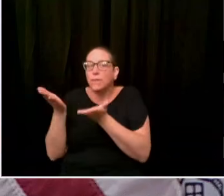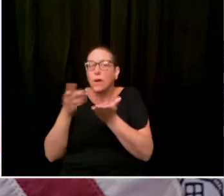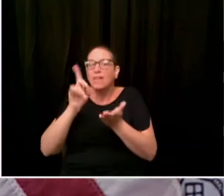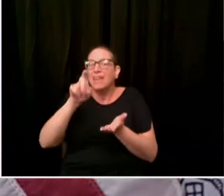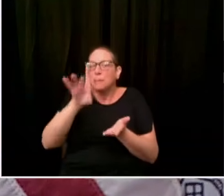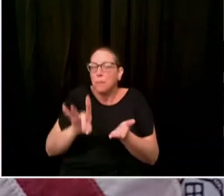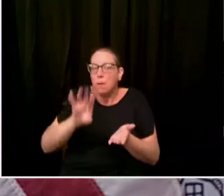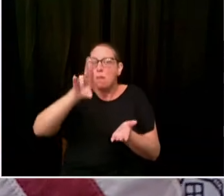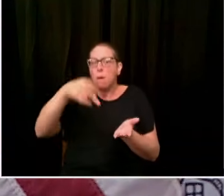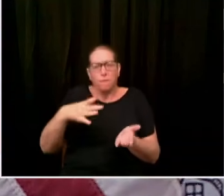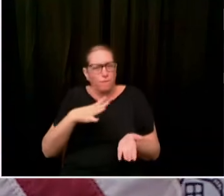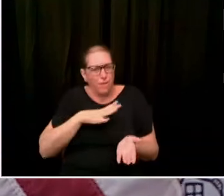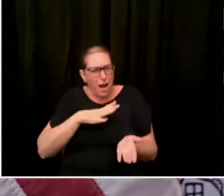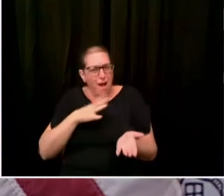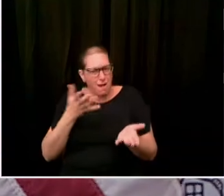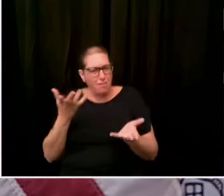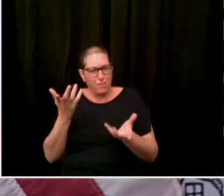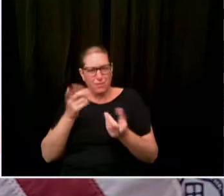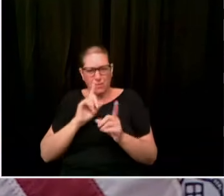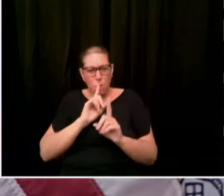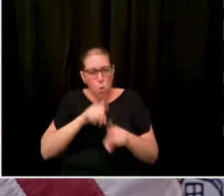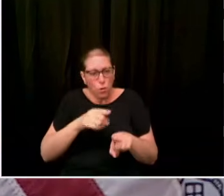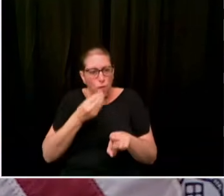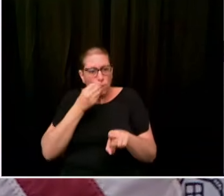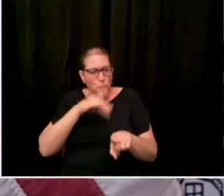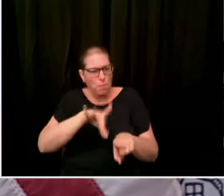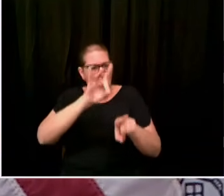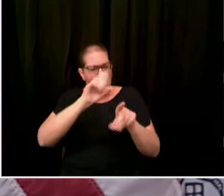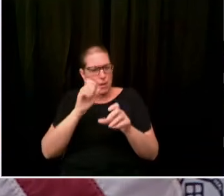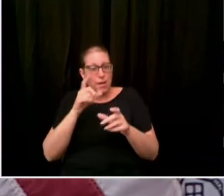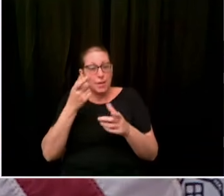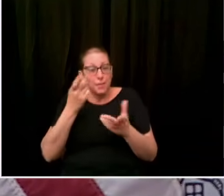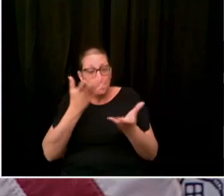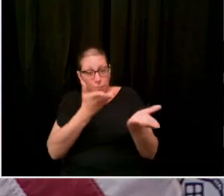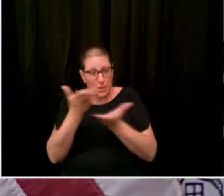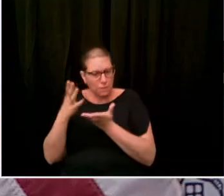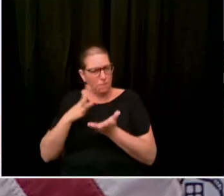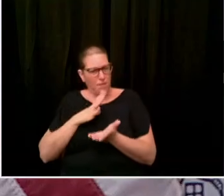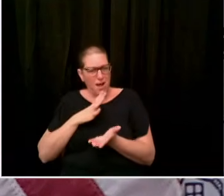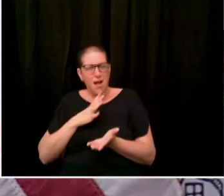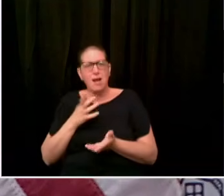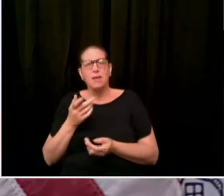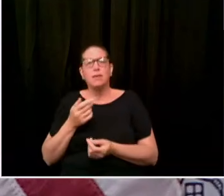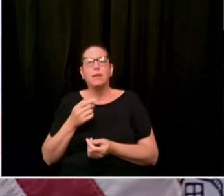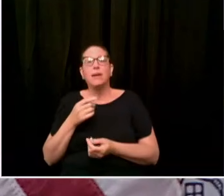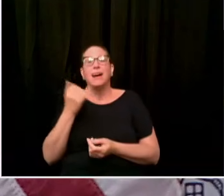OF COMPLIANCE. IF WE HAVE INSTANCES WHERE THERE'S NOT COMPLIANCE, I WANT TO KNOW ABOUT IT. I WANT TO KNOW